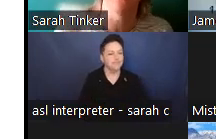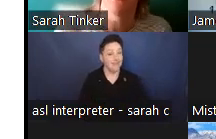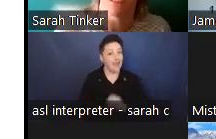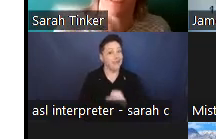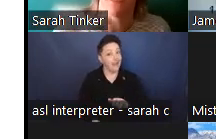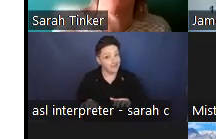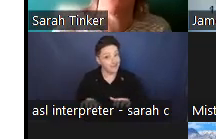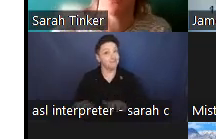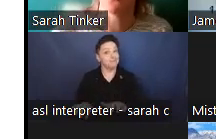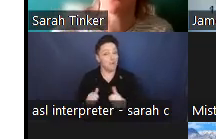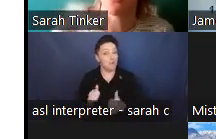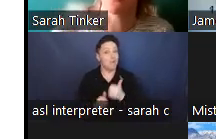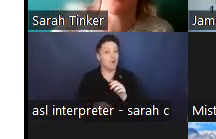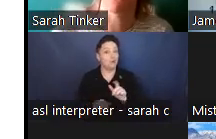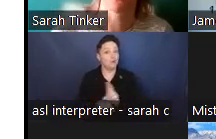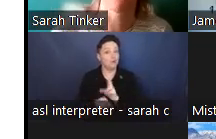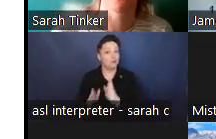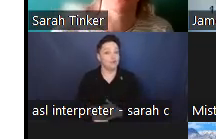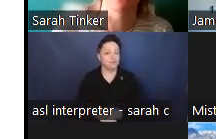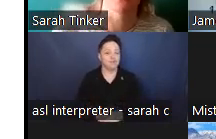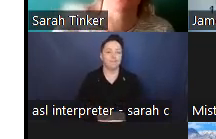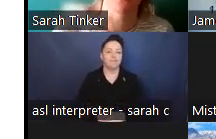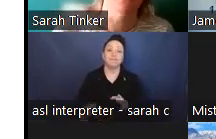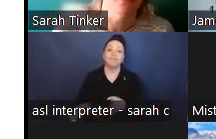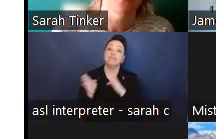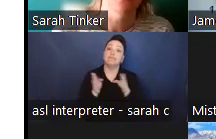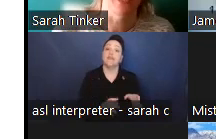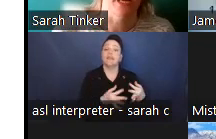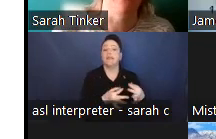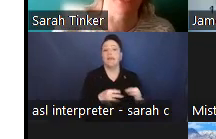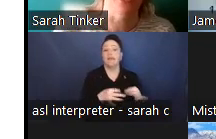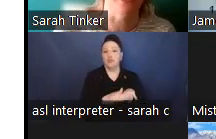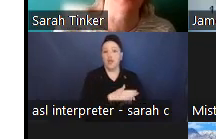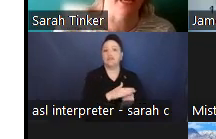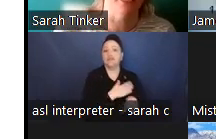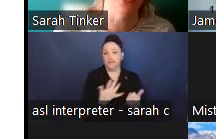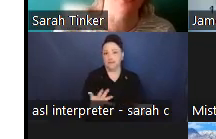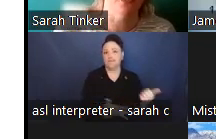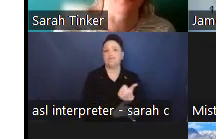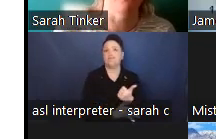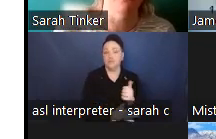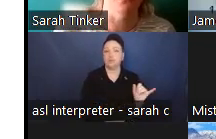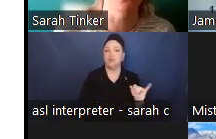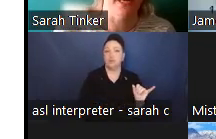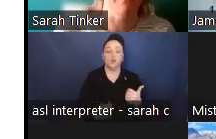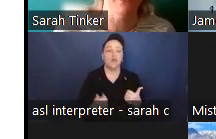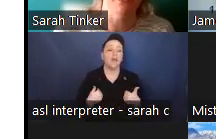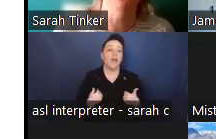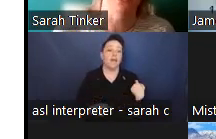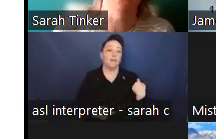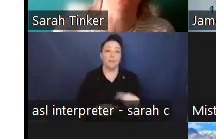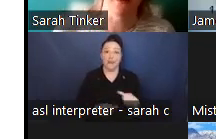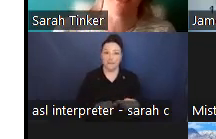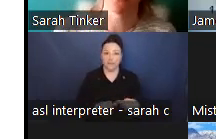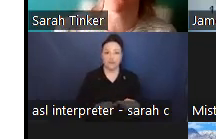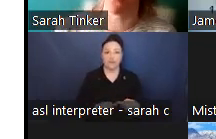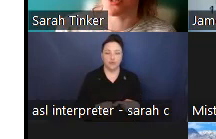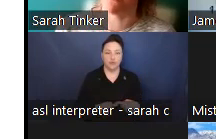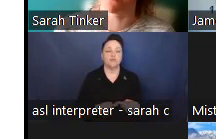We're doing a lot of work around language access we have a manually translated Spanish version of